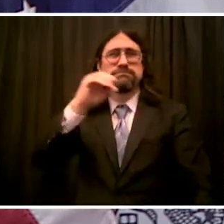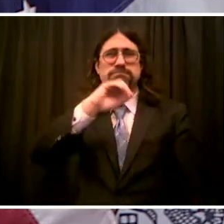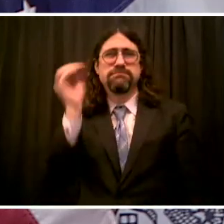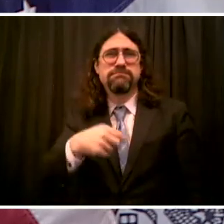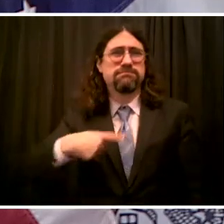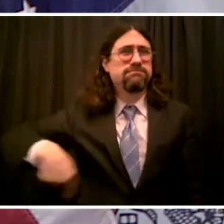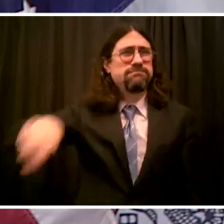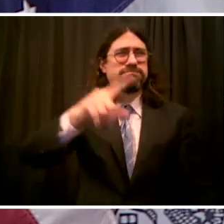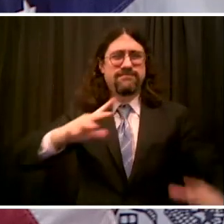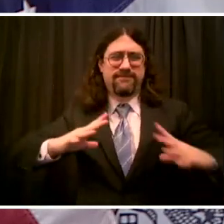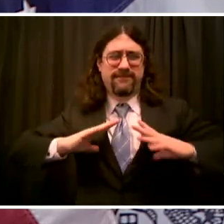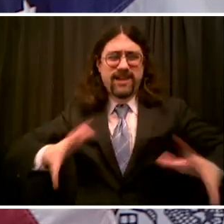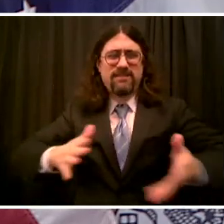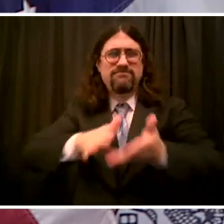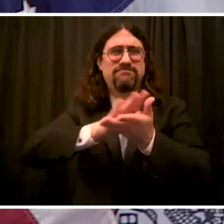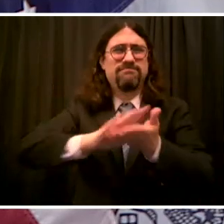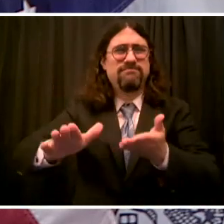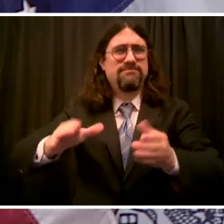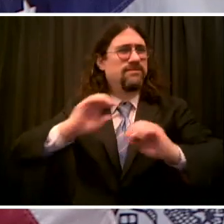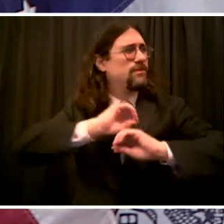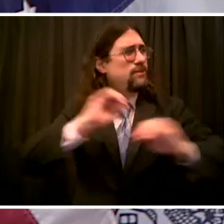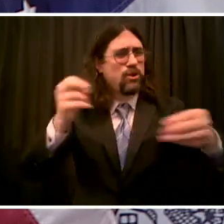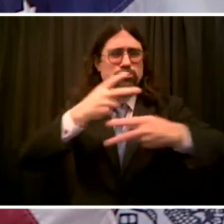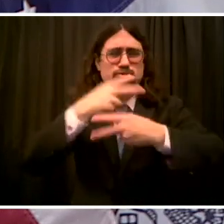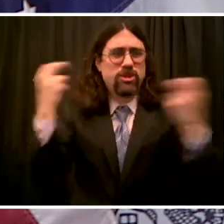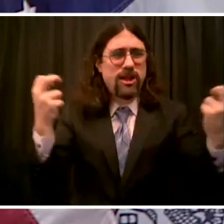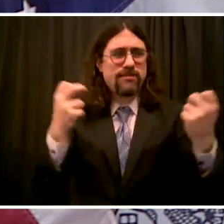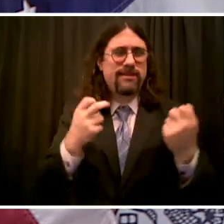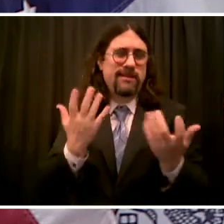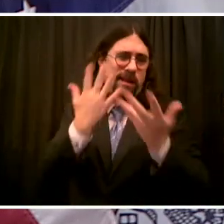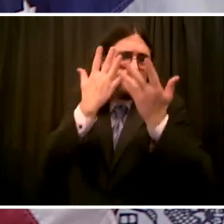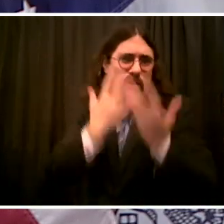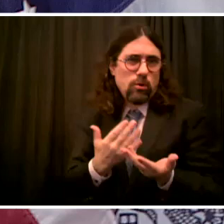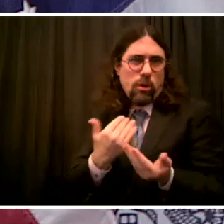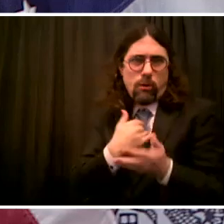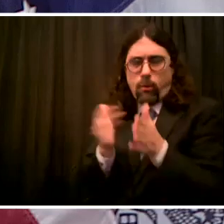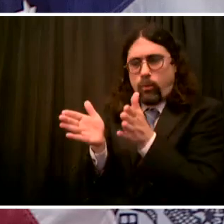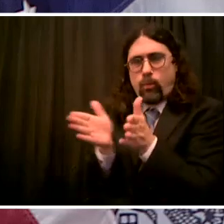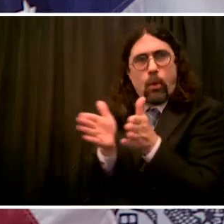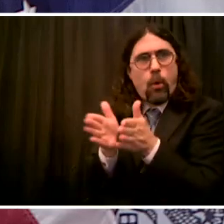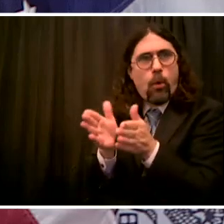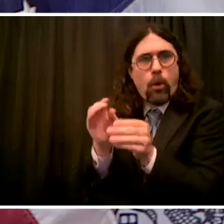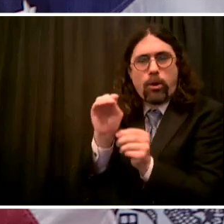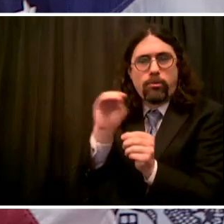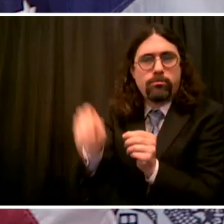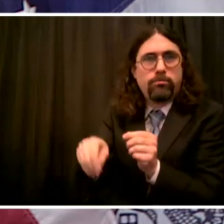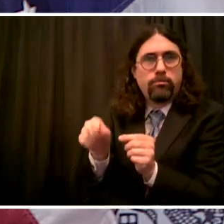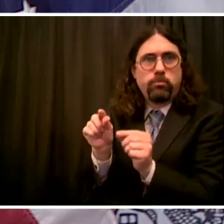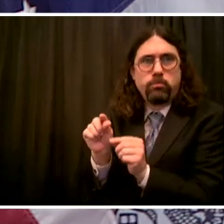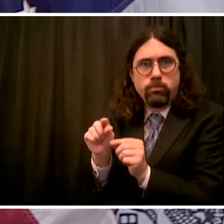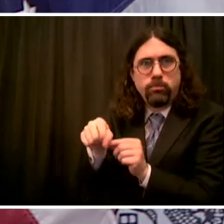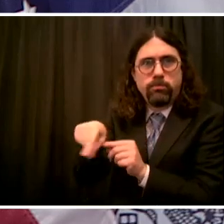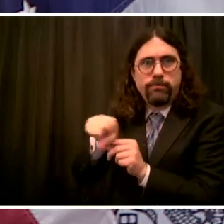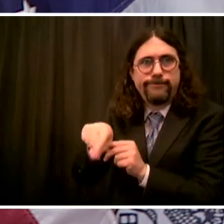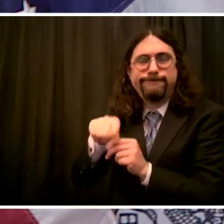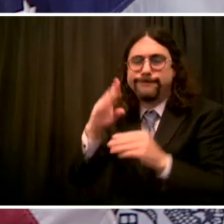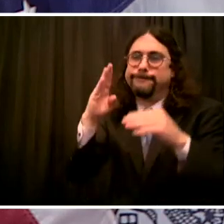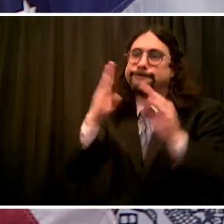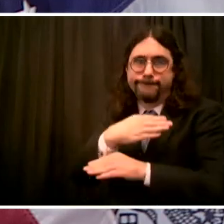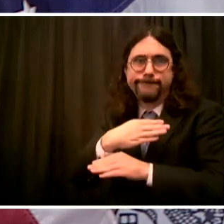CORE GROUP OF PELEOP ATHT, UNFROTUANTELY, DO